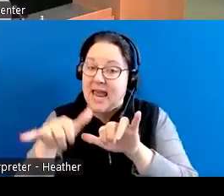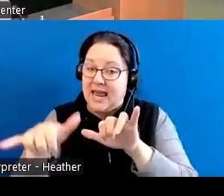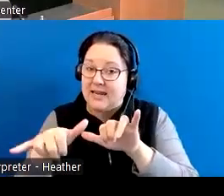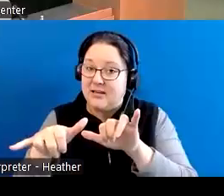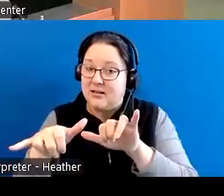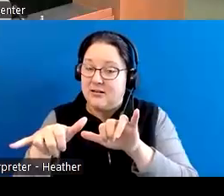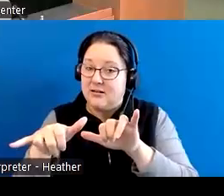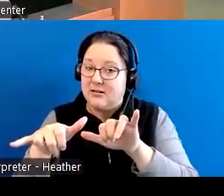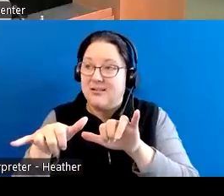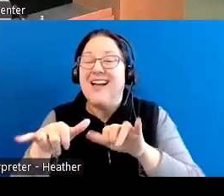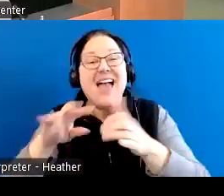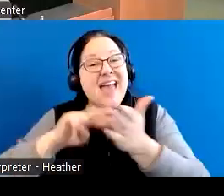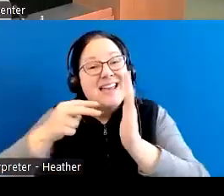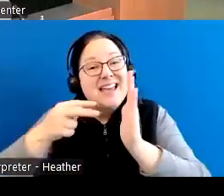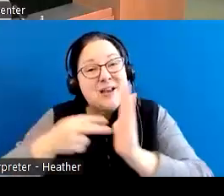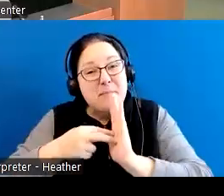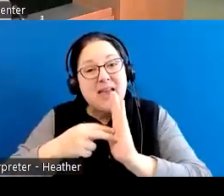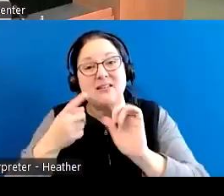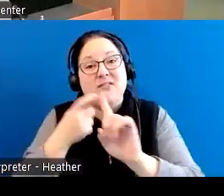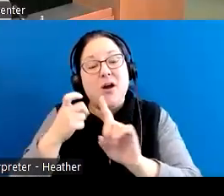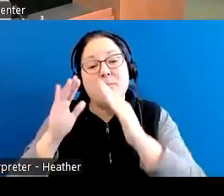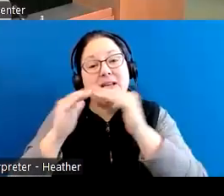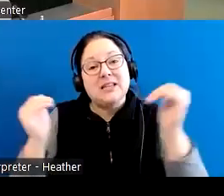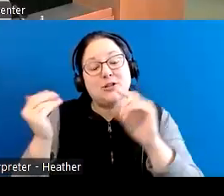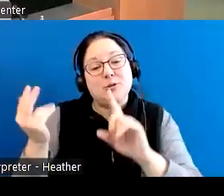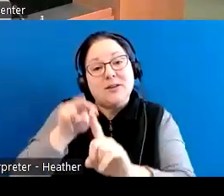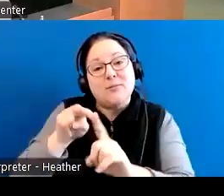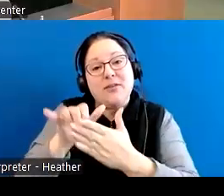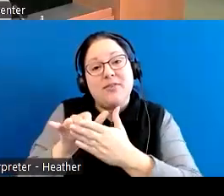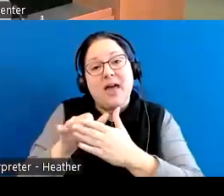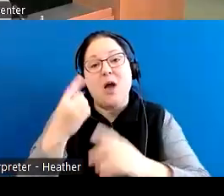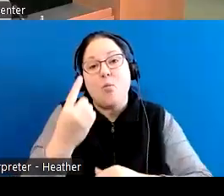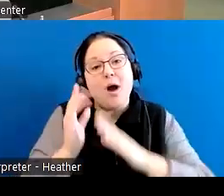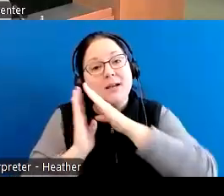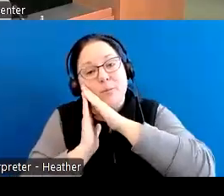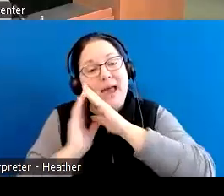actually meant um from a systems perspective that one RSP bed could actually replace 1.5